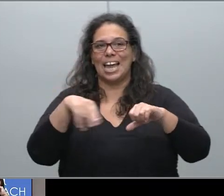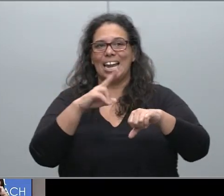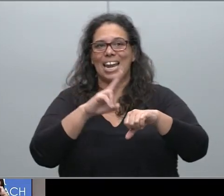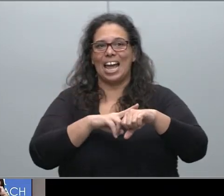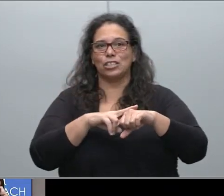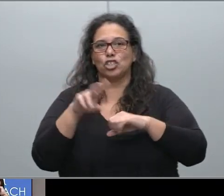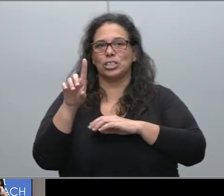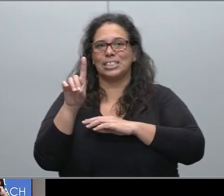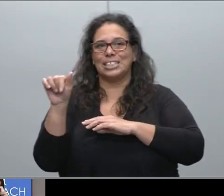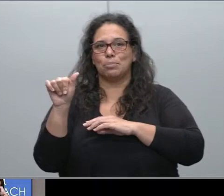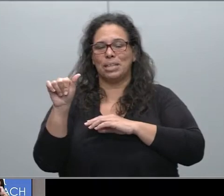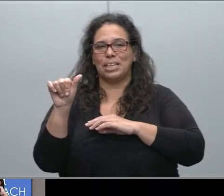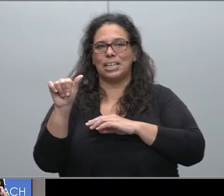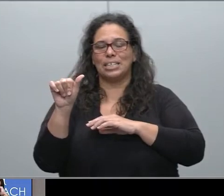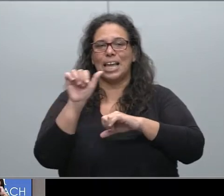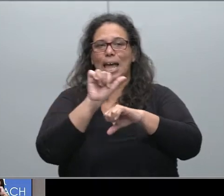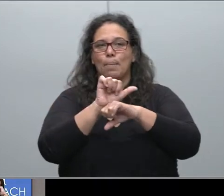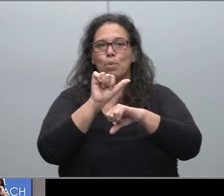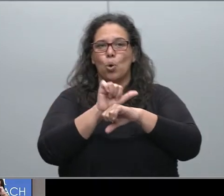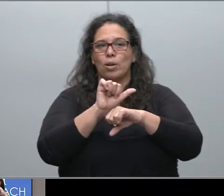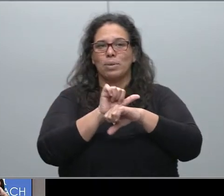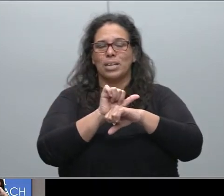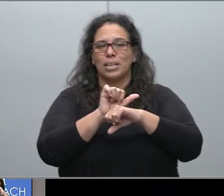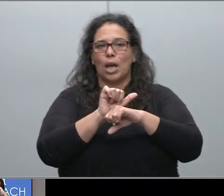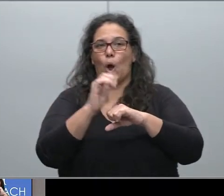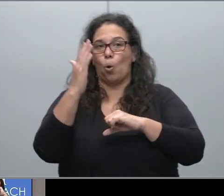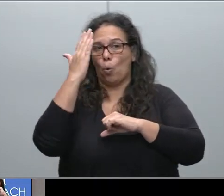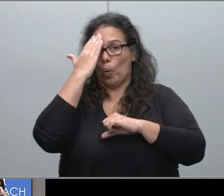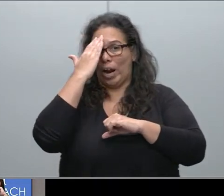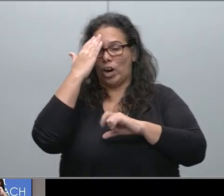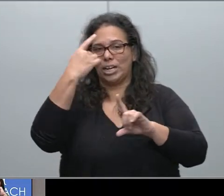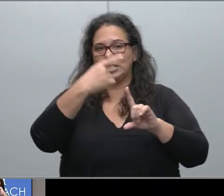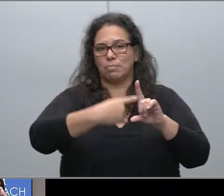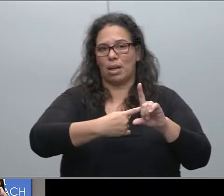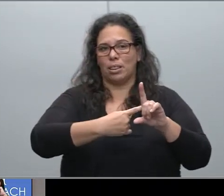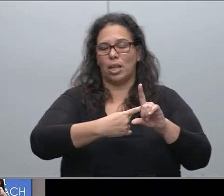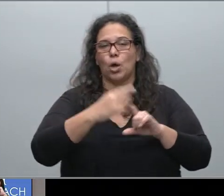So we did a living trust and my attorney told me to,